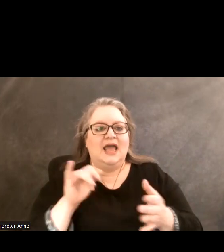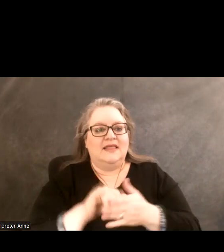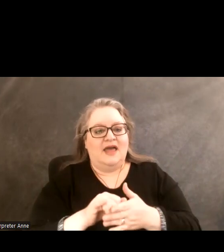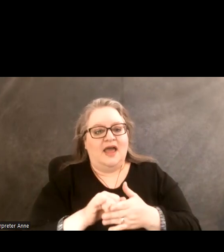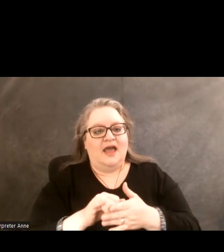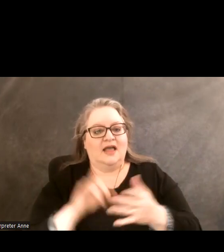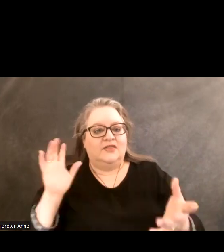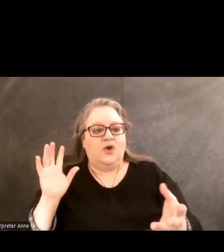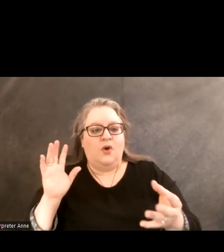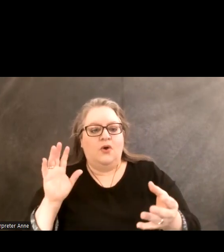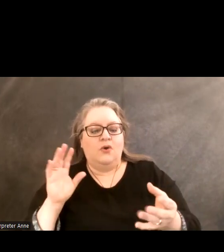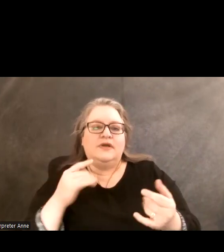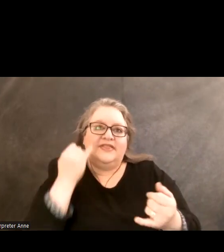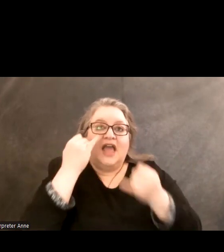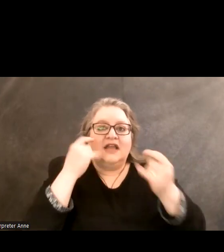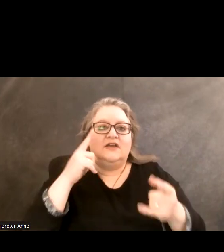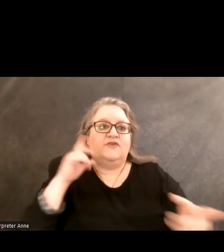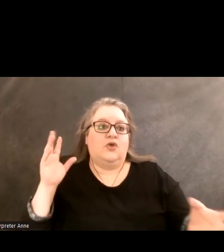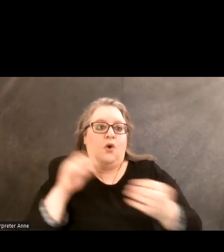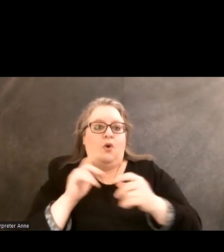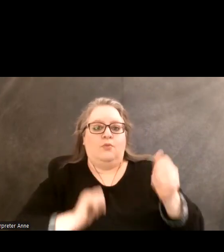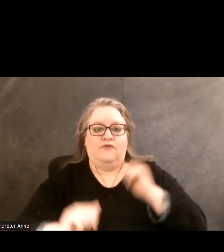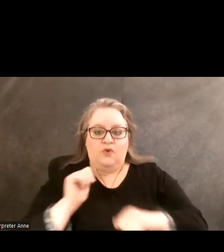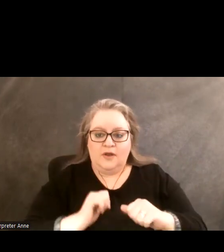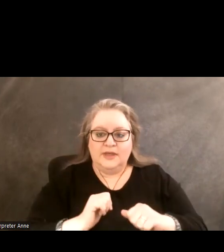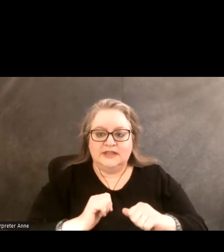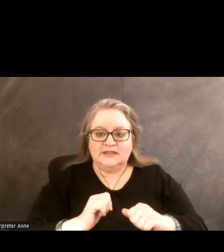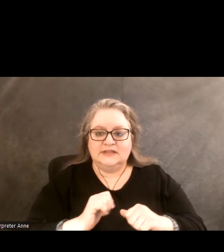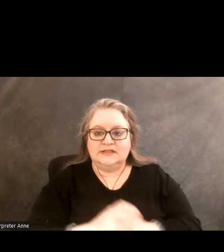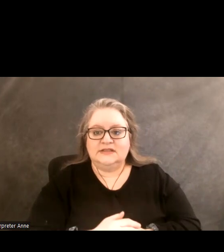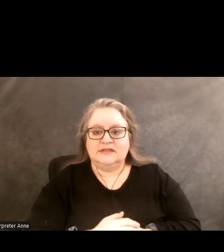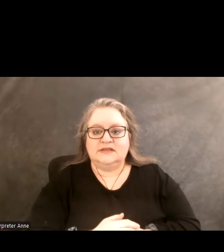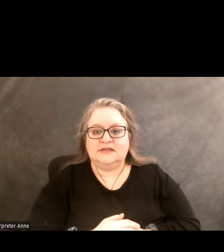performance, the idea for the whole performance, was